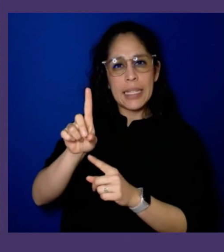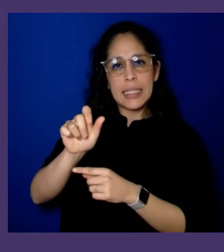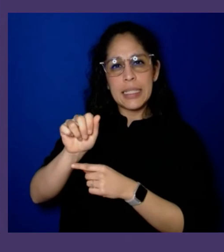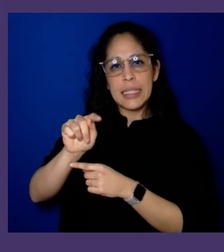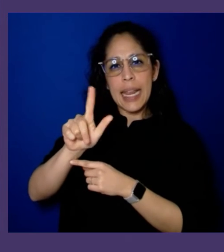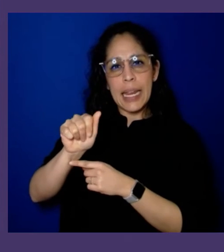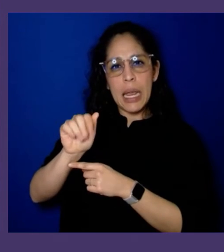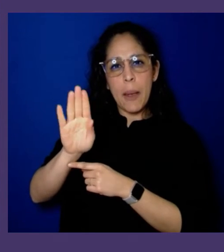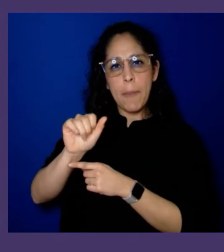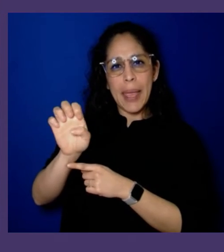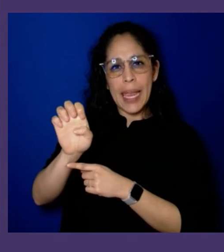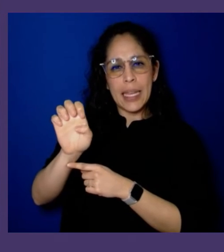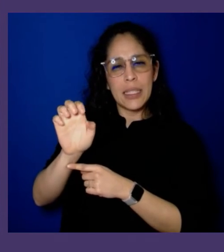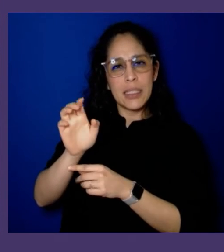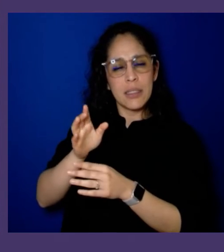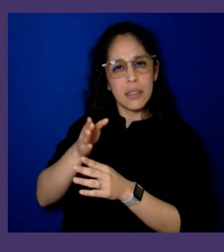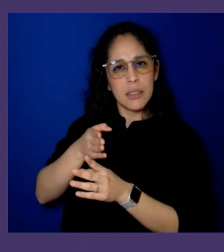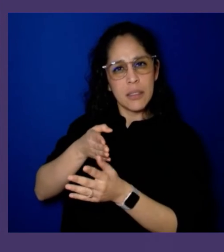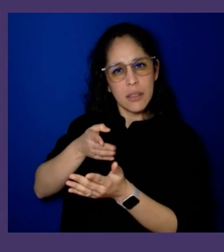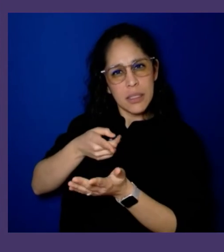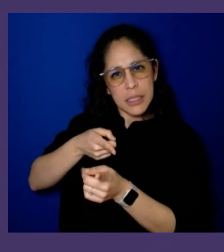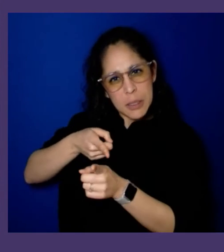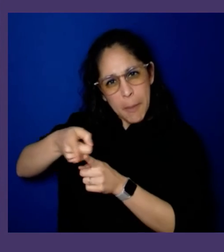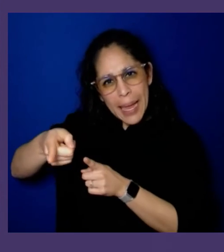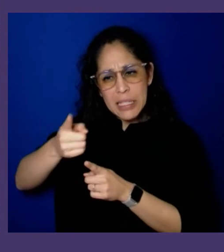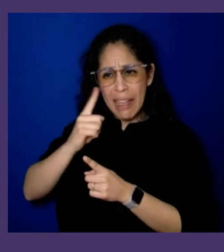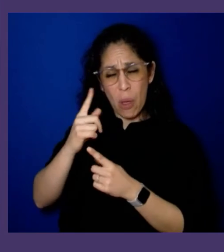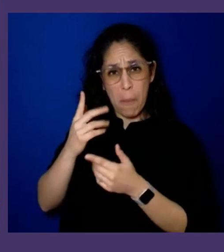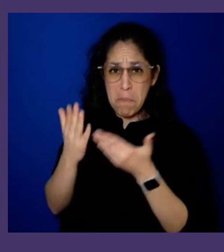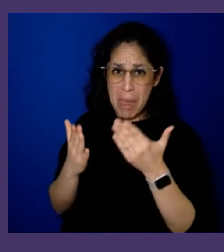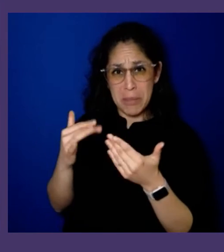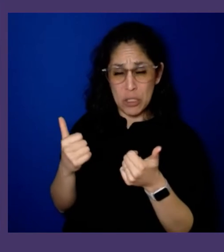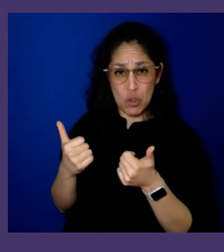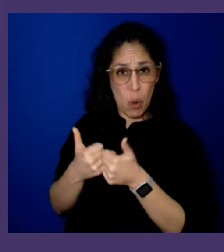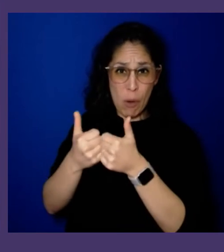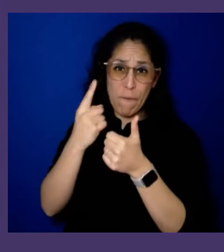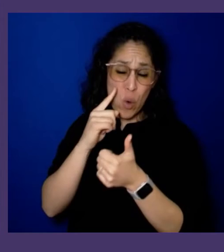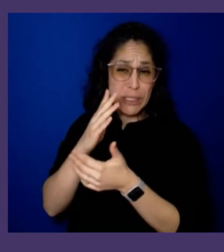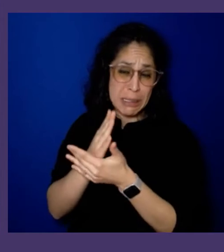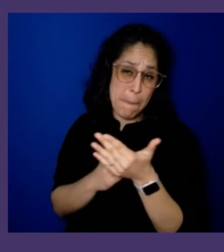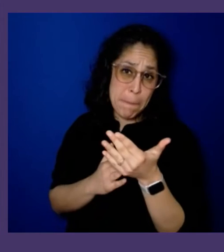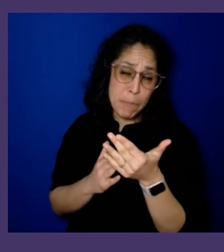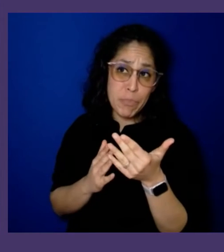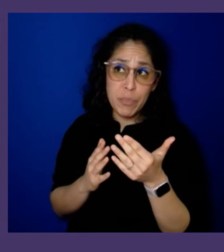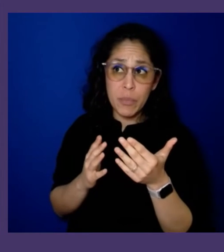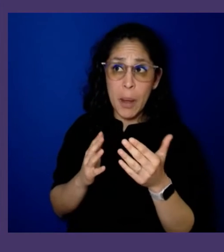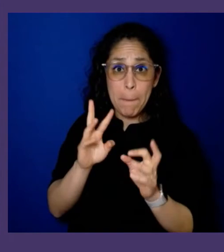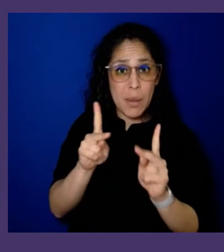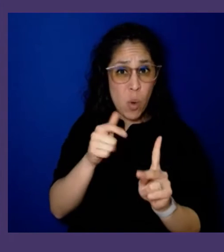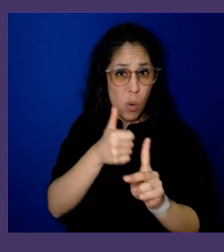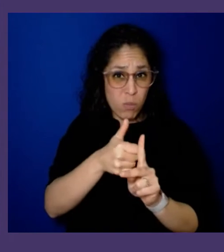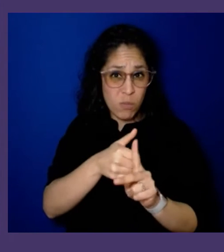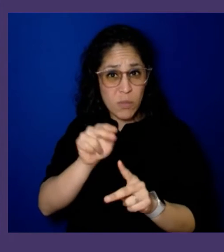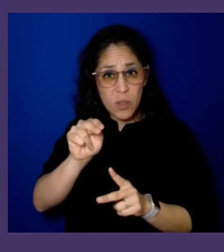I thought it would be a struggle for some neurodivergent people to use.